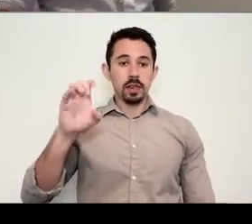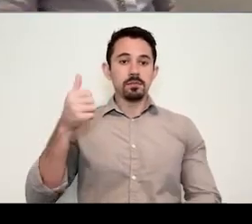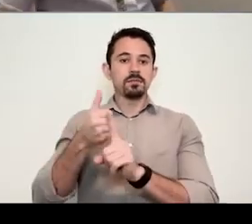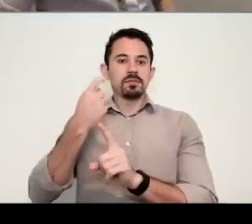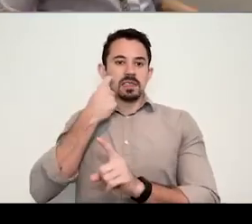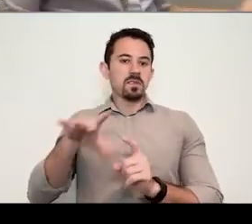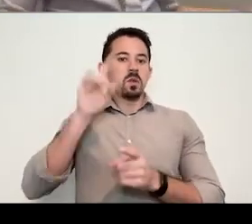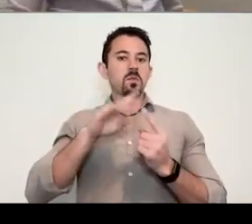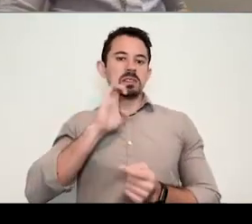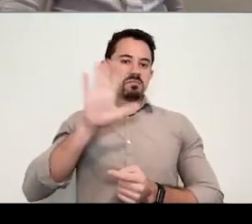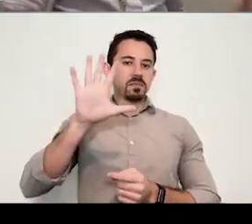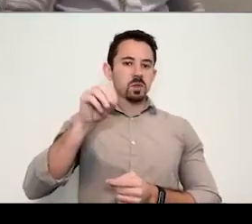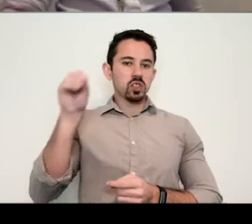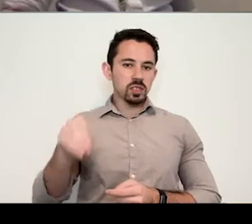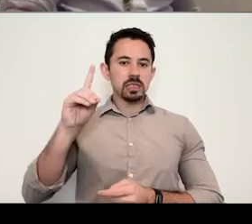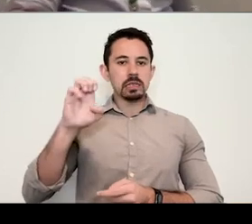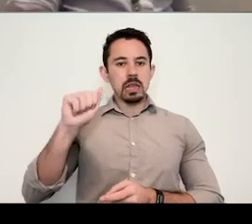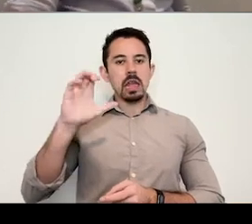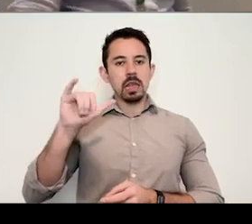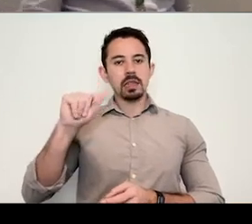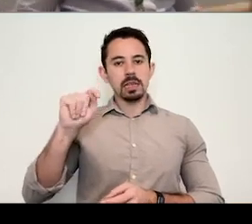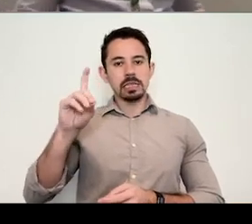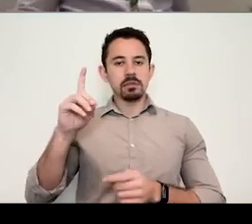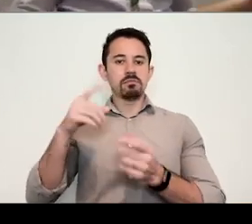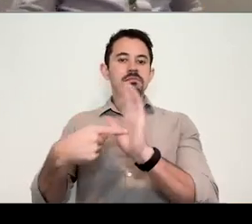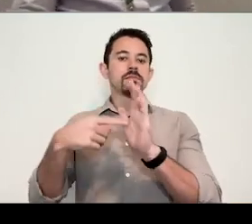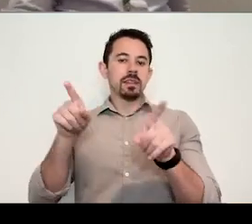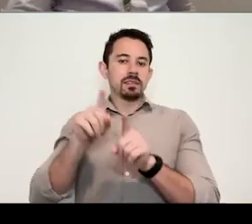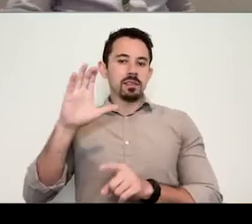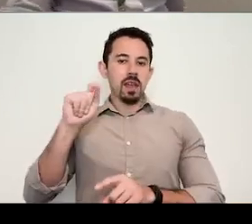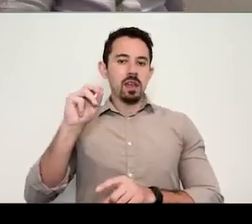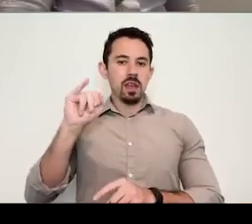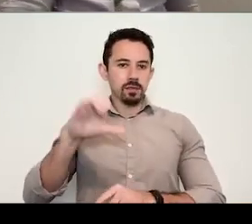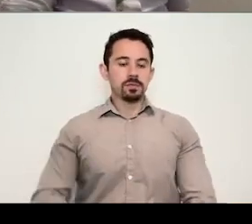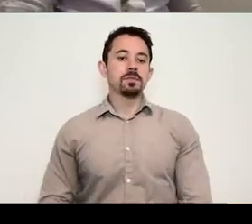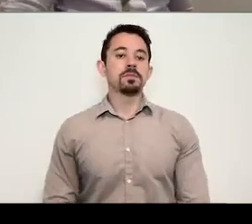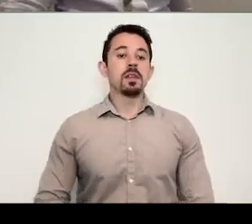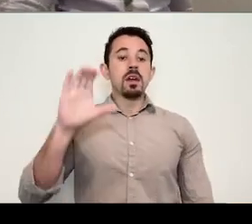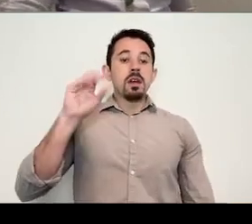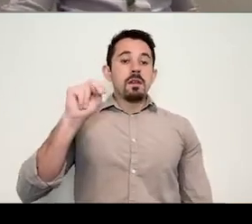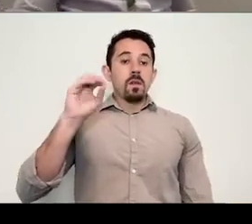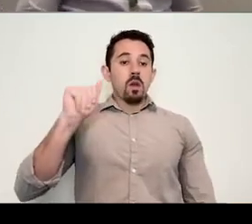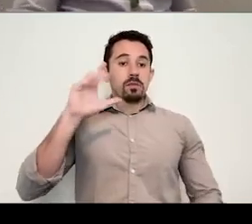The Pel exopolysaccharide was recently found to be 50% deacetylated, rendering it cationic.